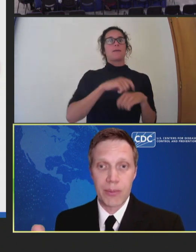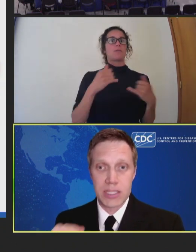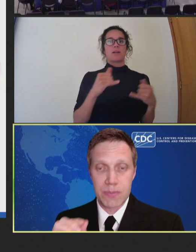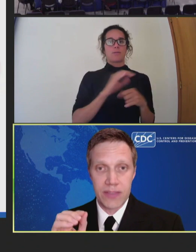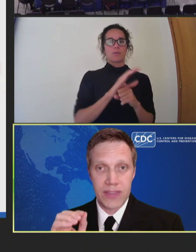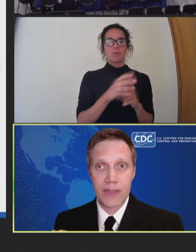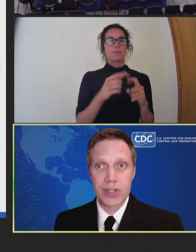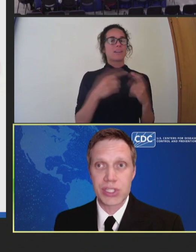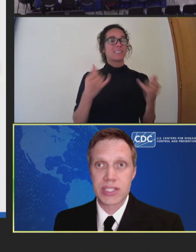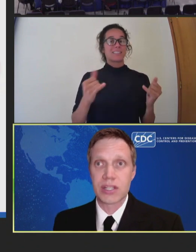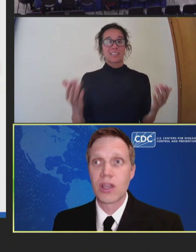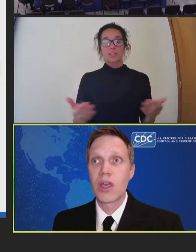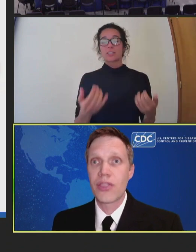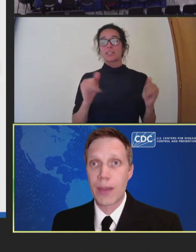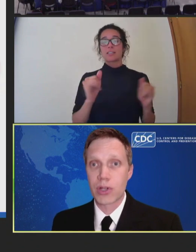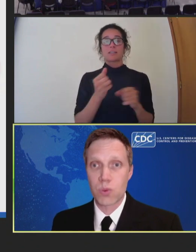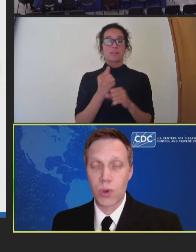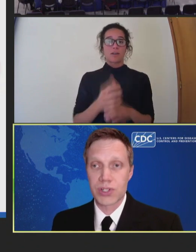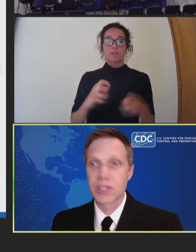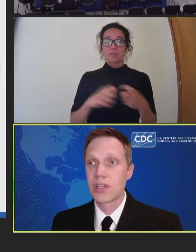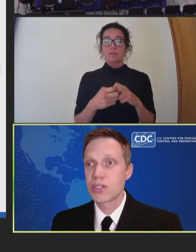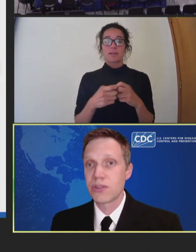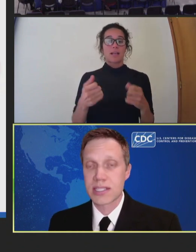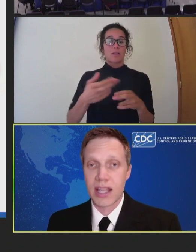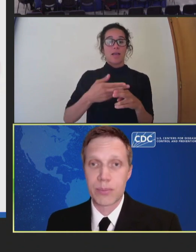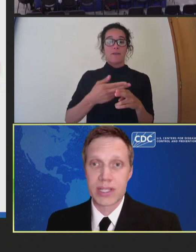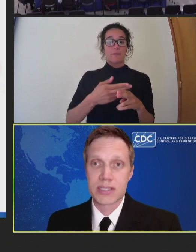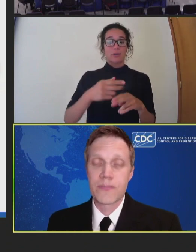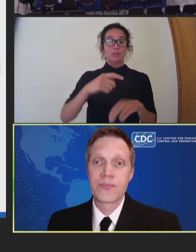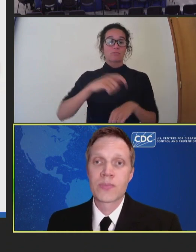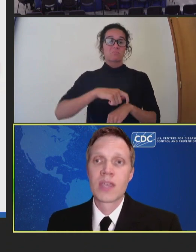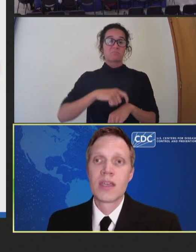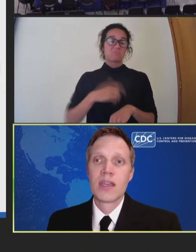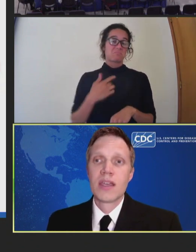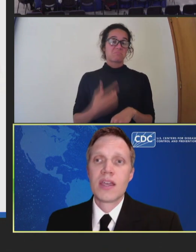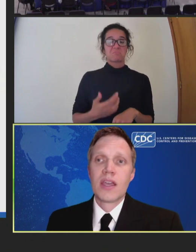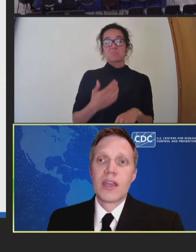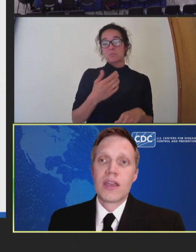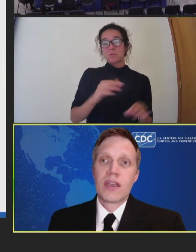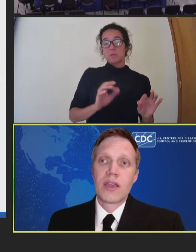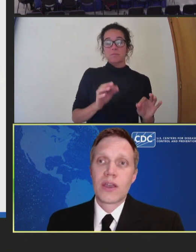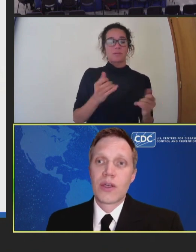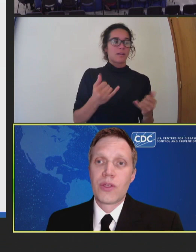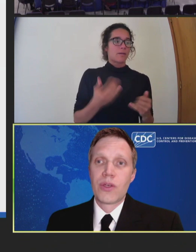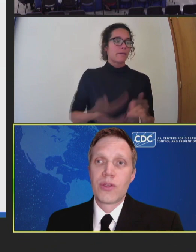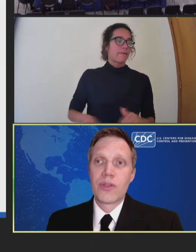and it's making the average season that much worse. So, next slide, please.